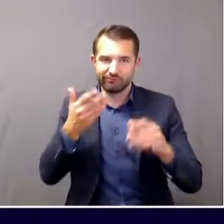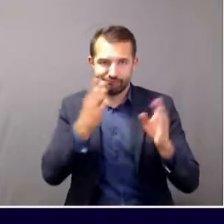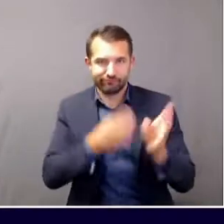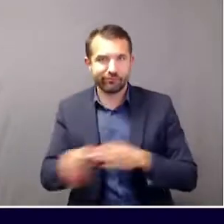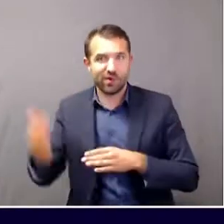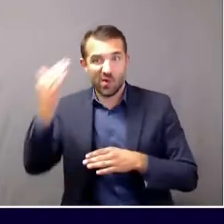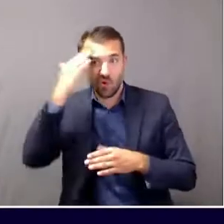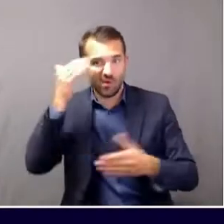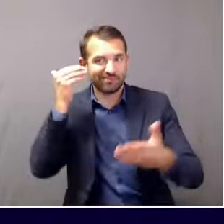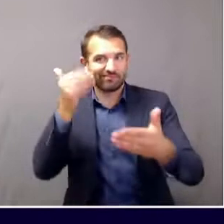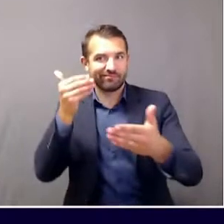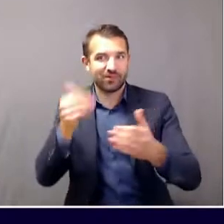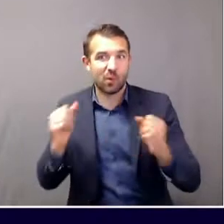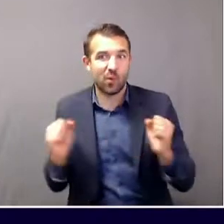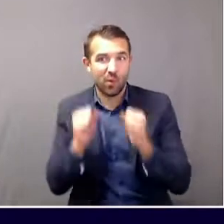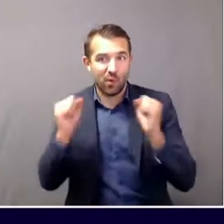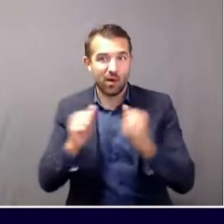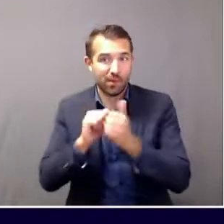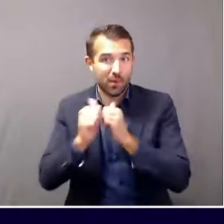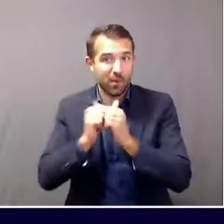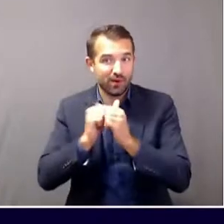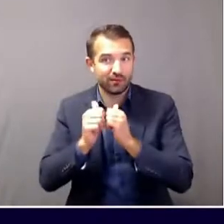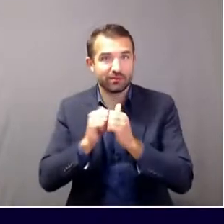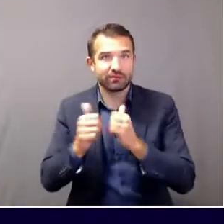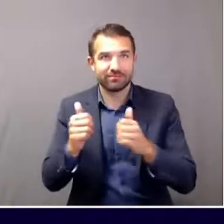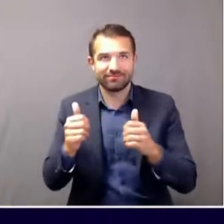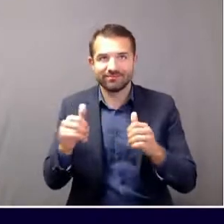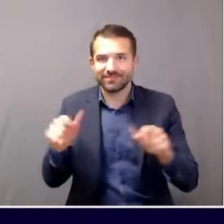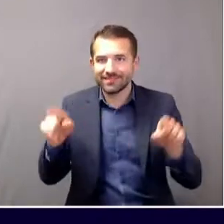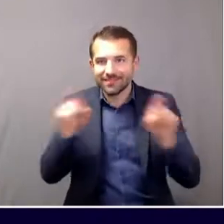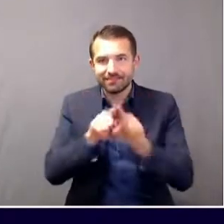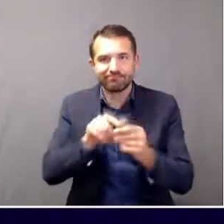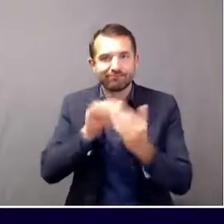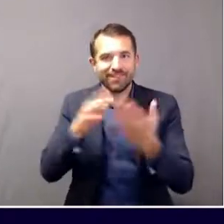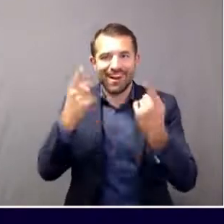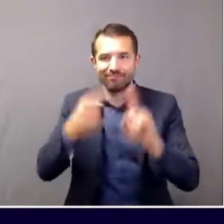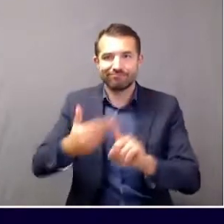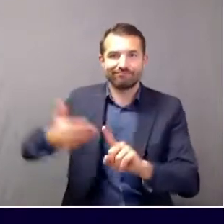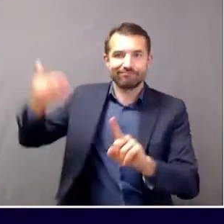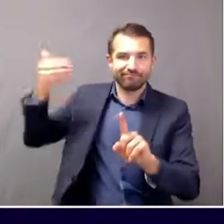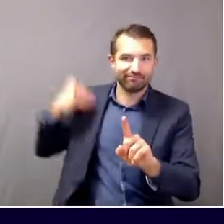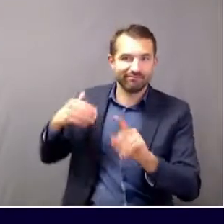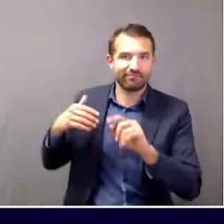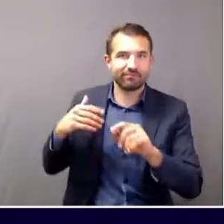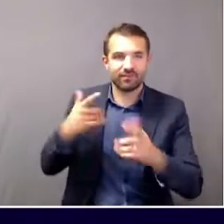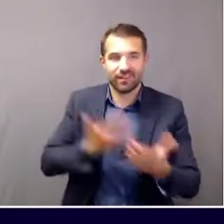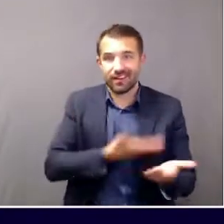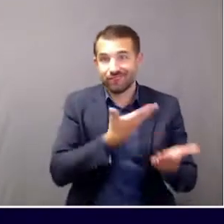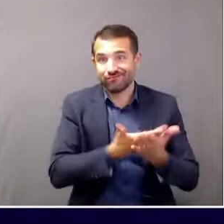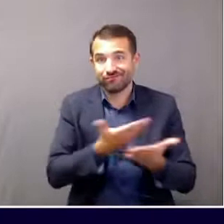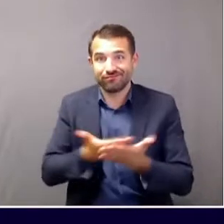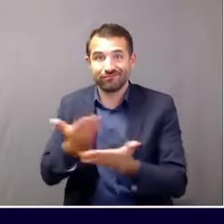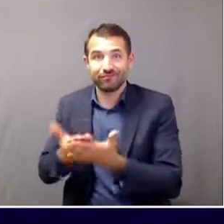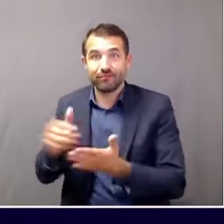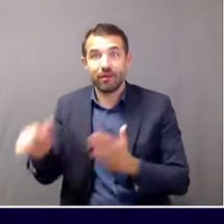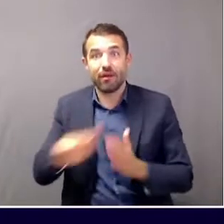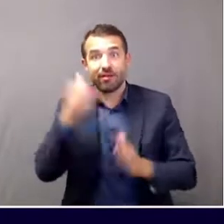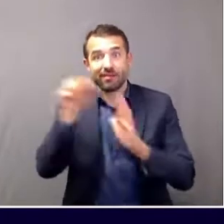doing what we've done previously looking at the evidence looking